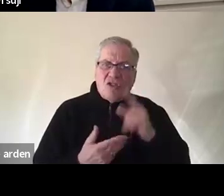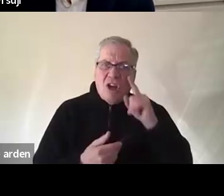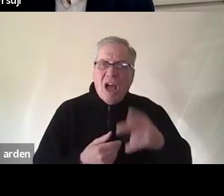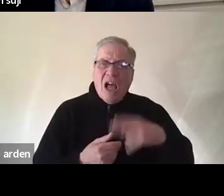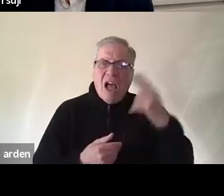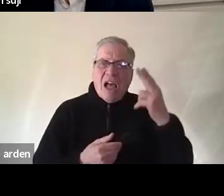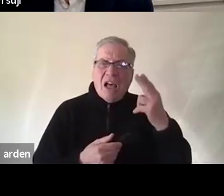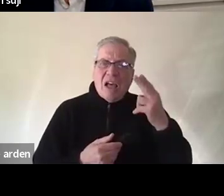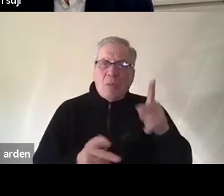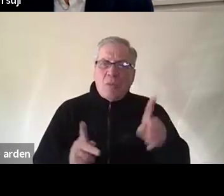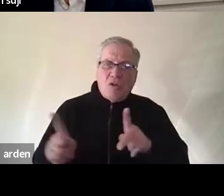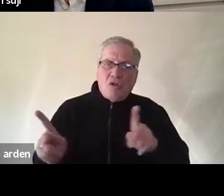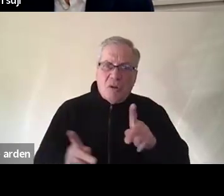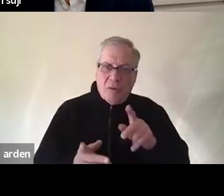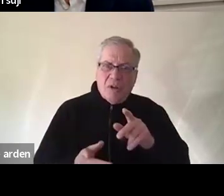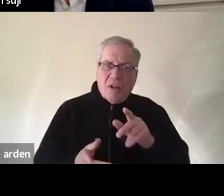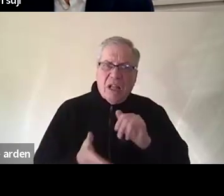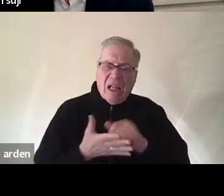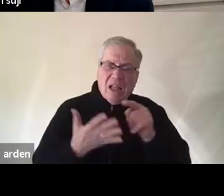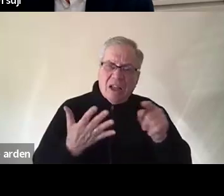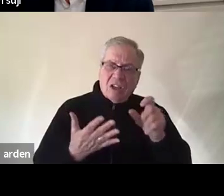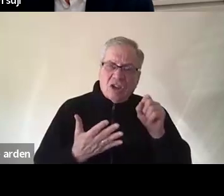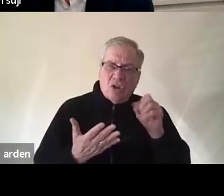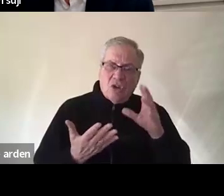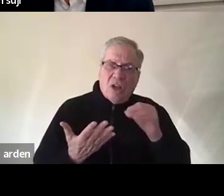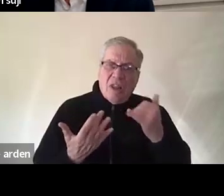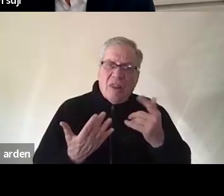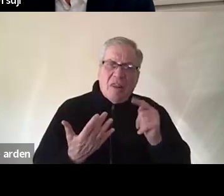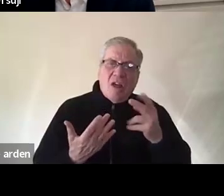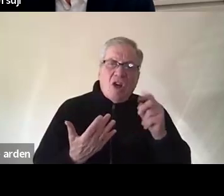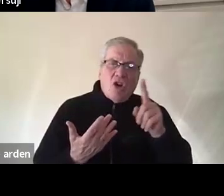but have struggles with reading comprehension. The question is if any